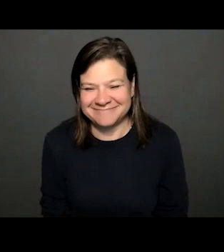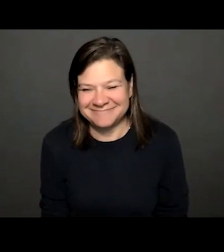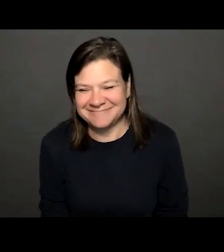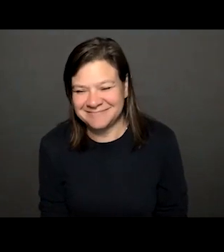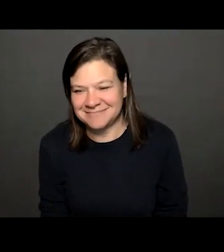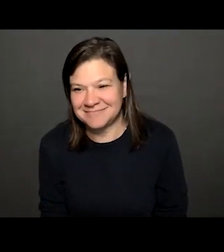THE RECORD FOR CAMP WISE.